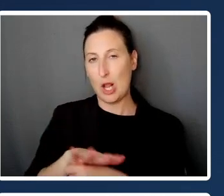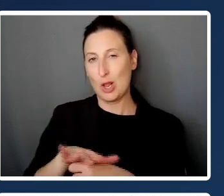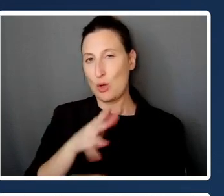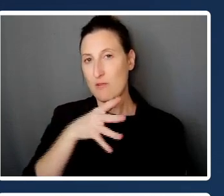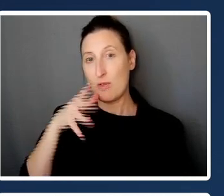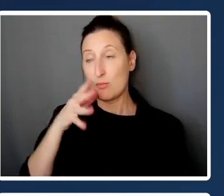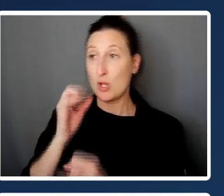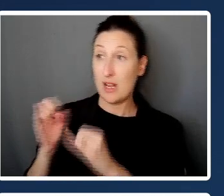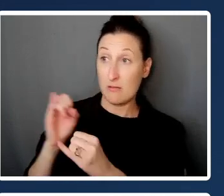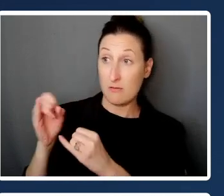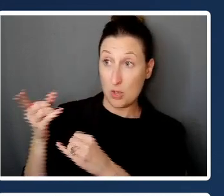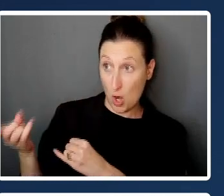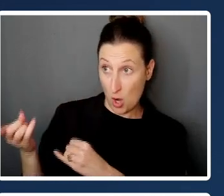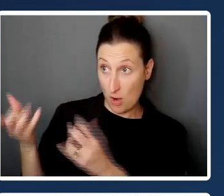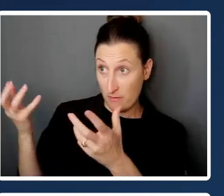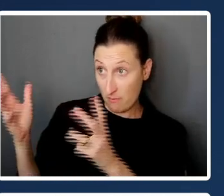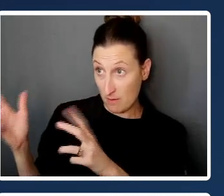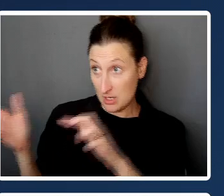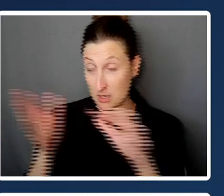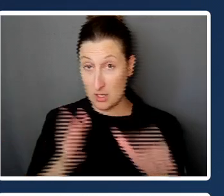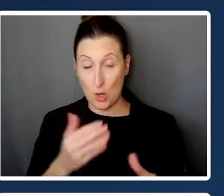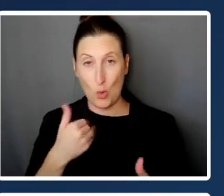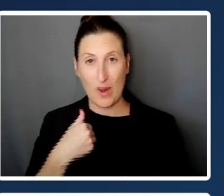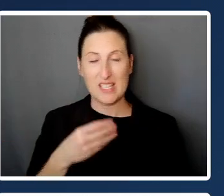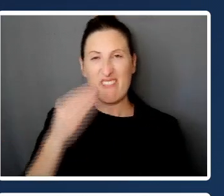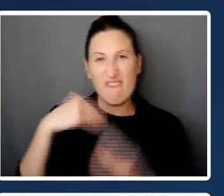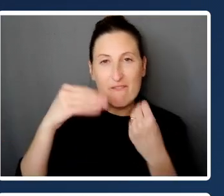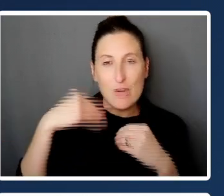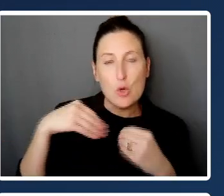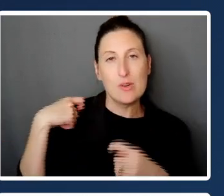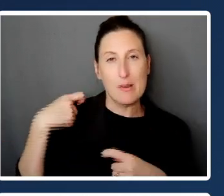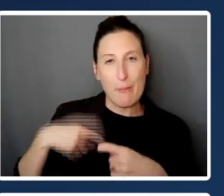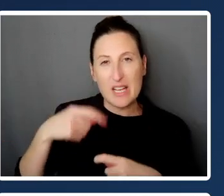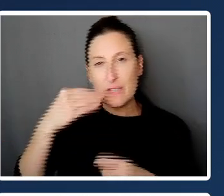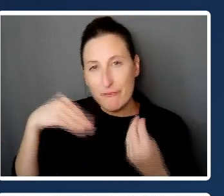you know, atole, tamales, birria, and we got to experience some of her wonderful food.